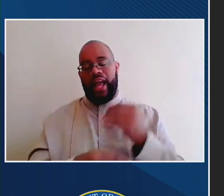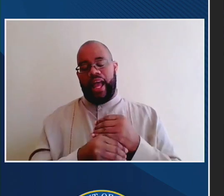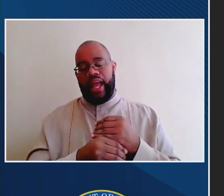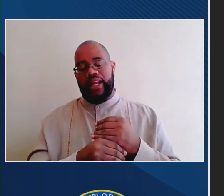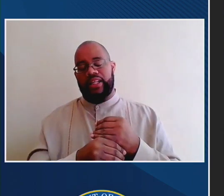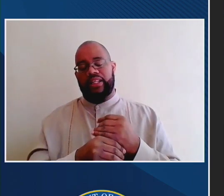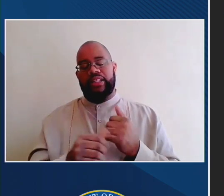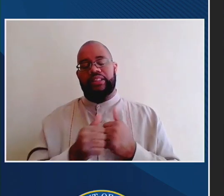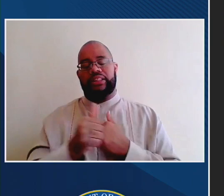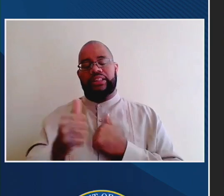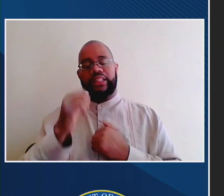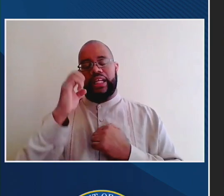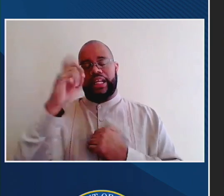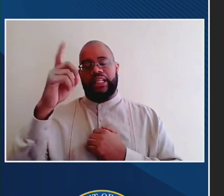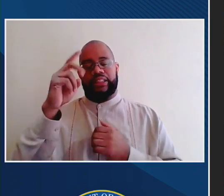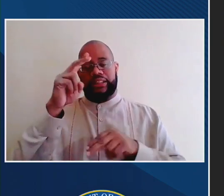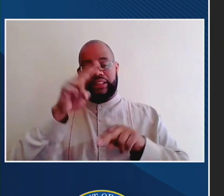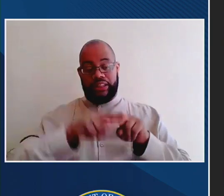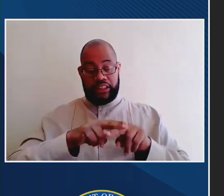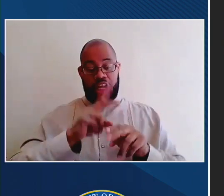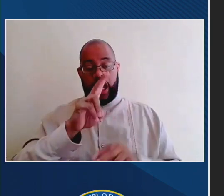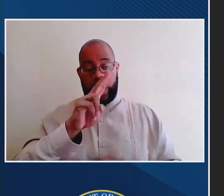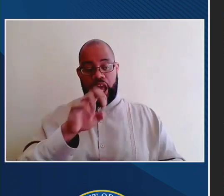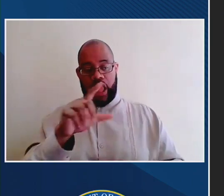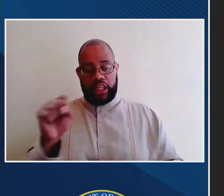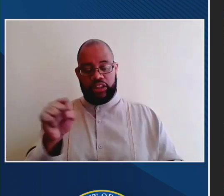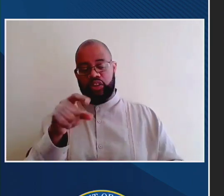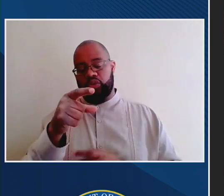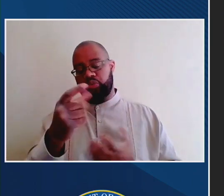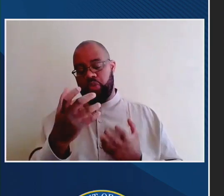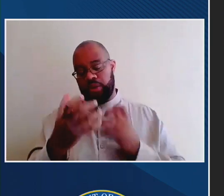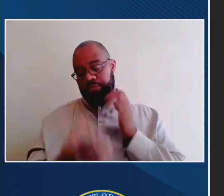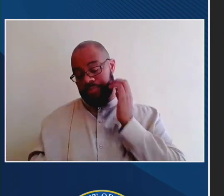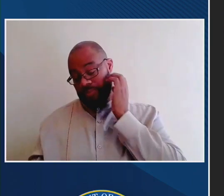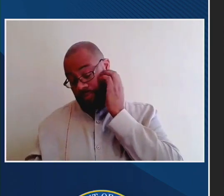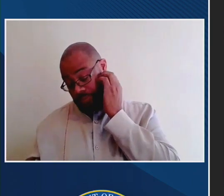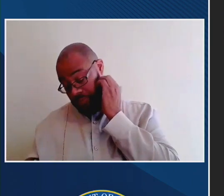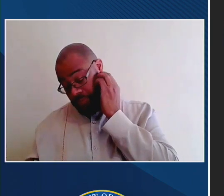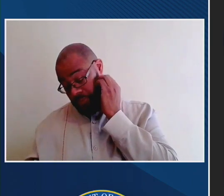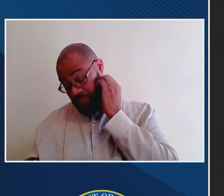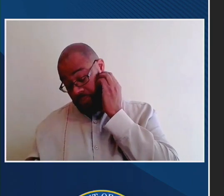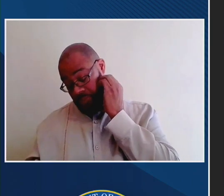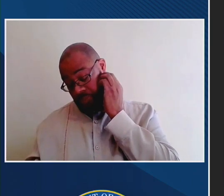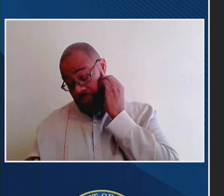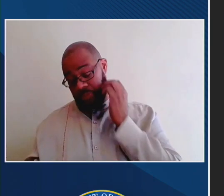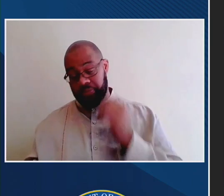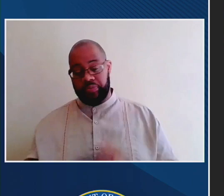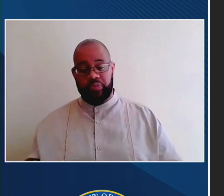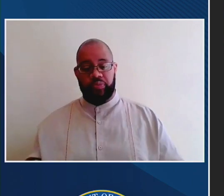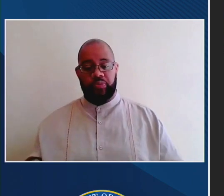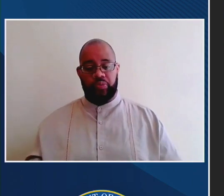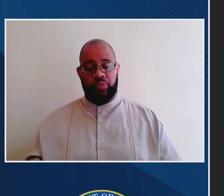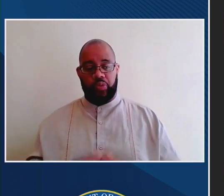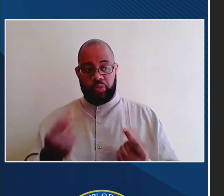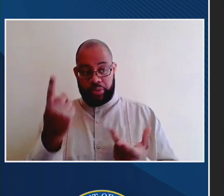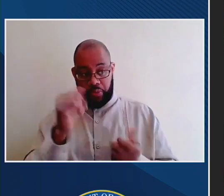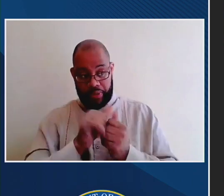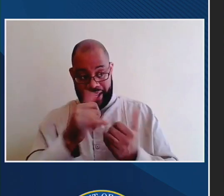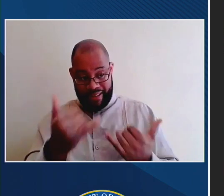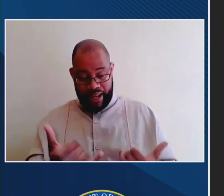seat, unless you'd like to do anything with that at this point. Barmak you have a question?